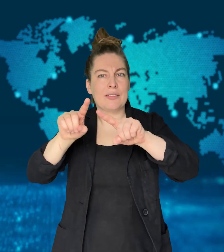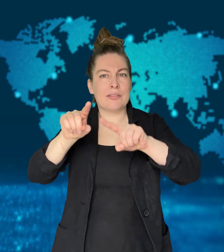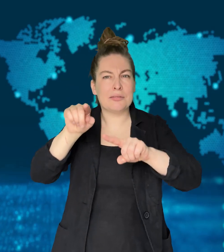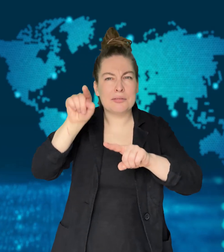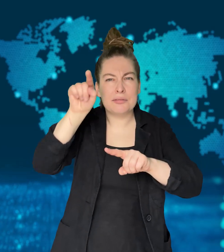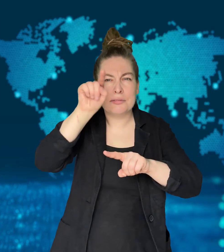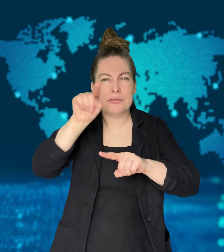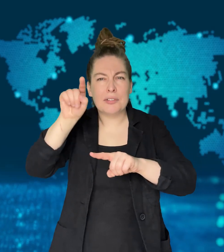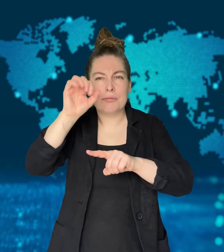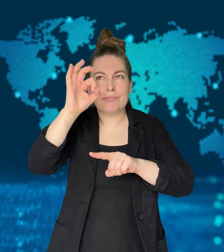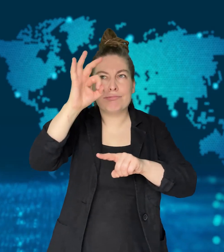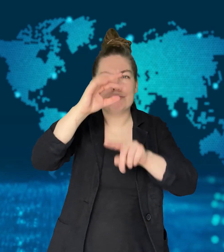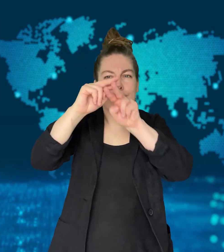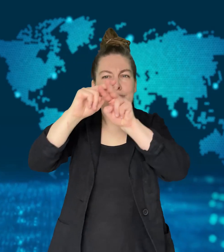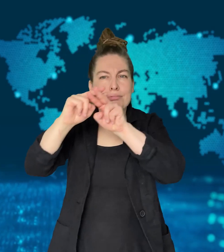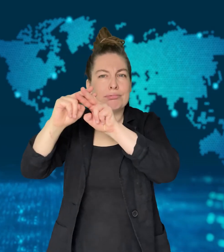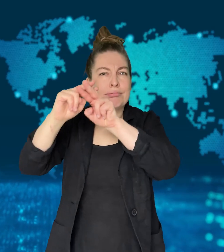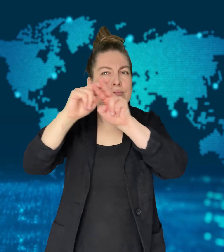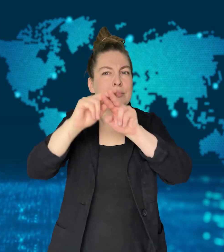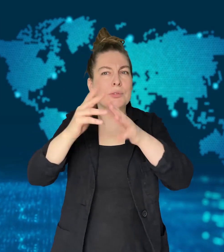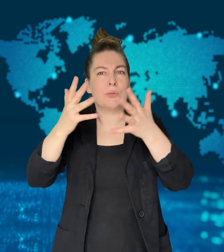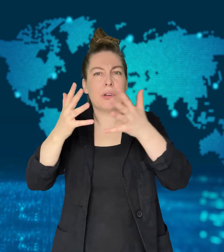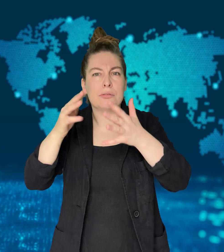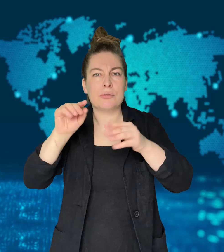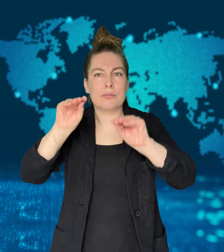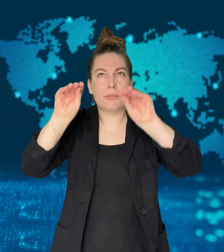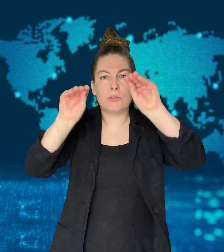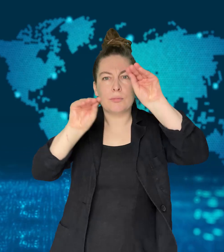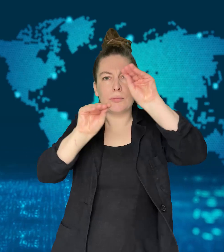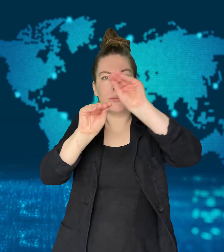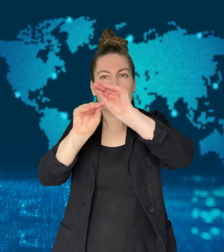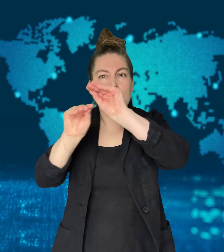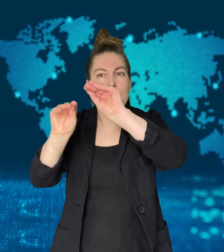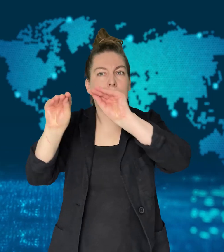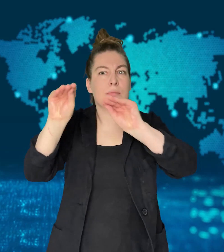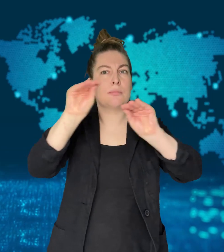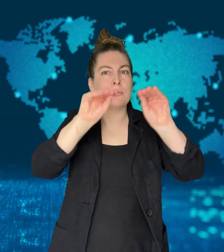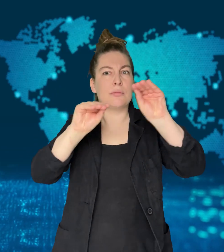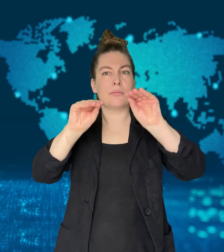Space Operations in the US Space Force said